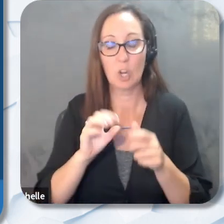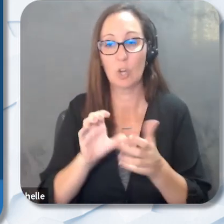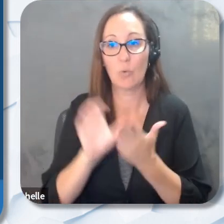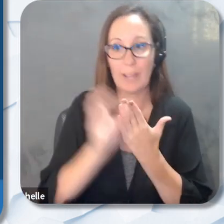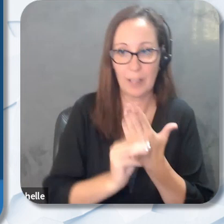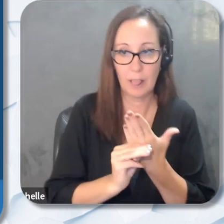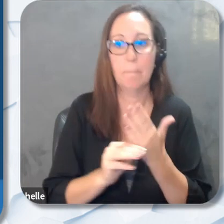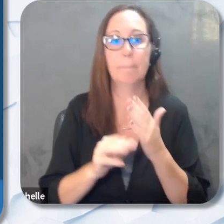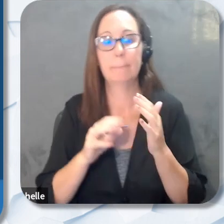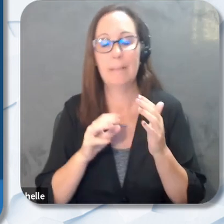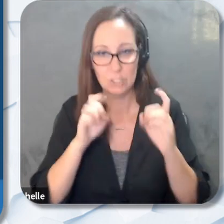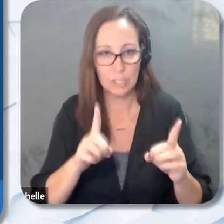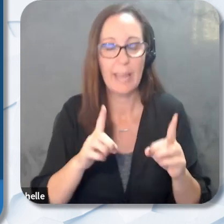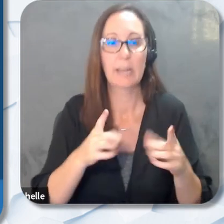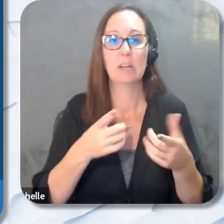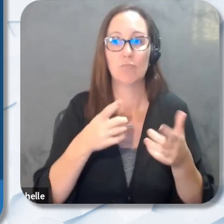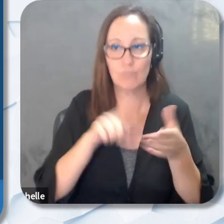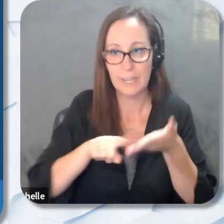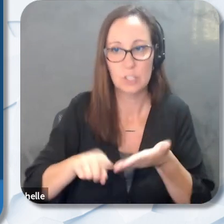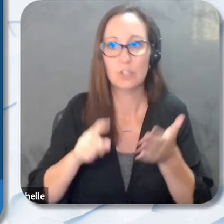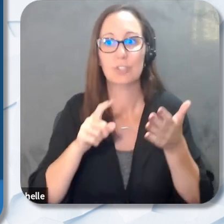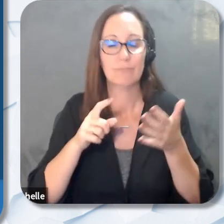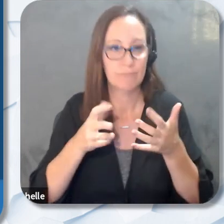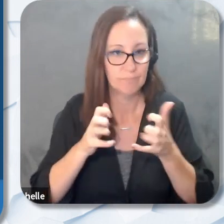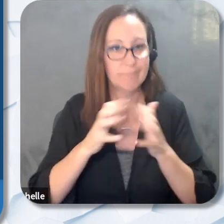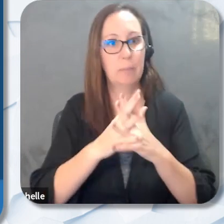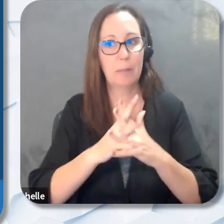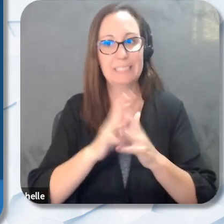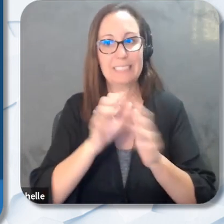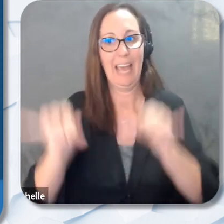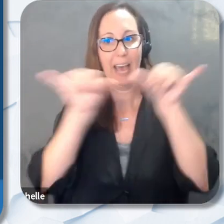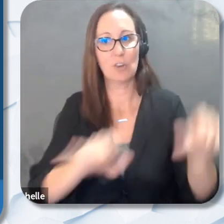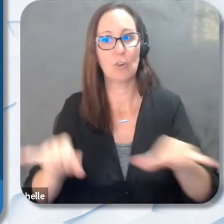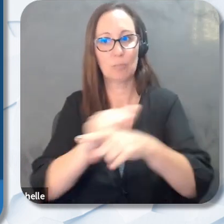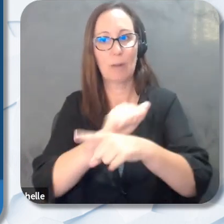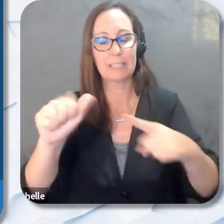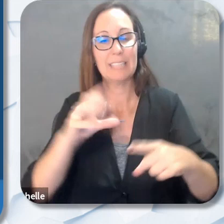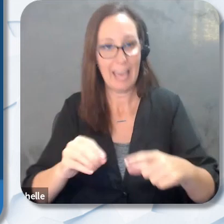educator resources to implement those standards, as well as to adapt the desired results